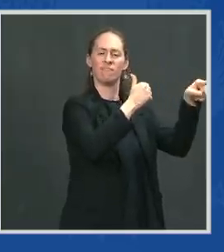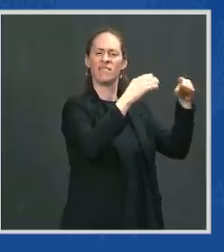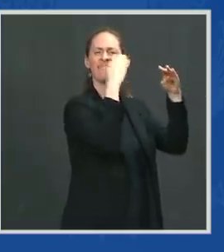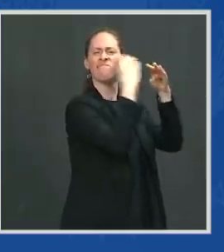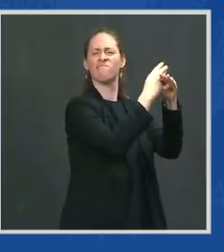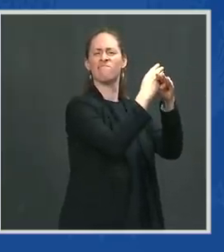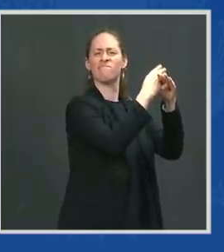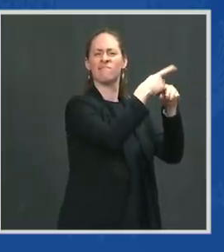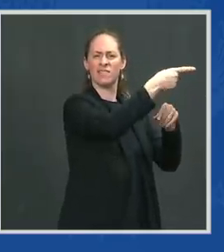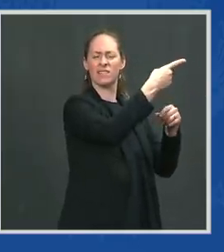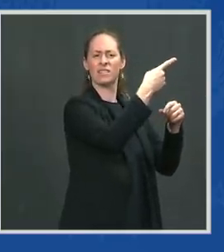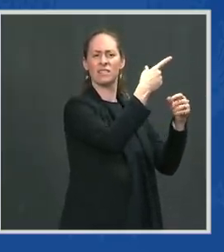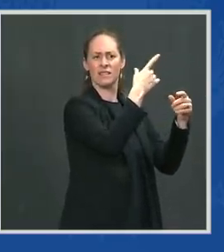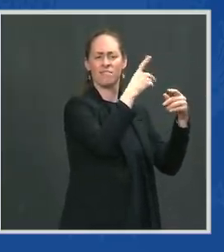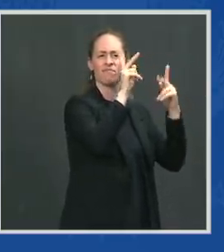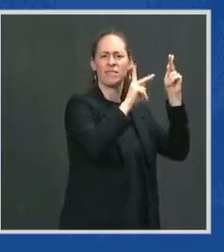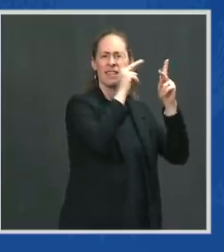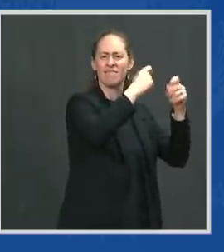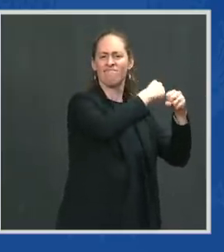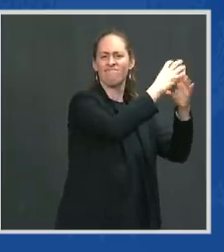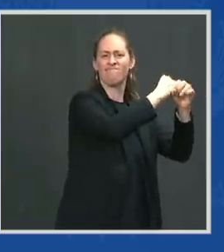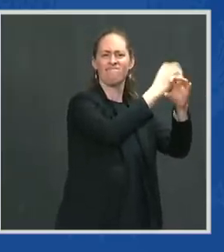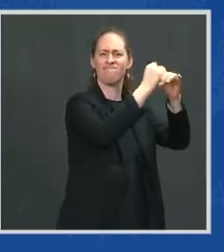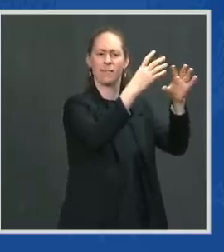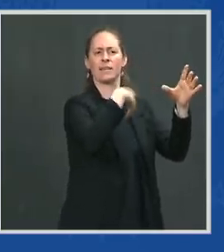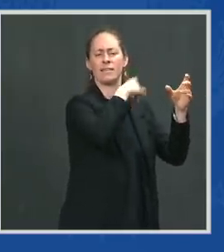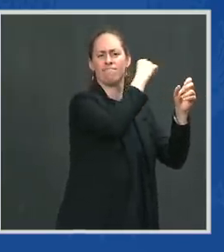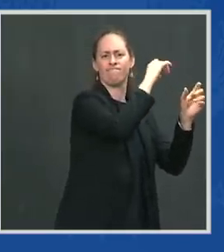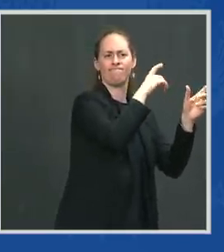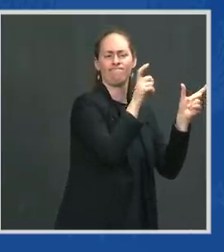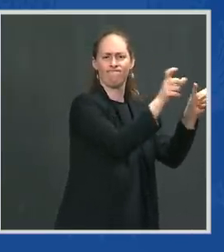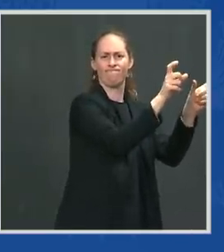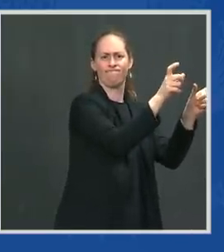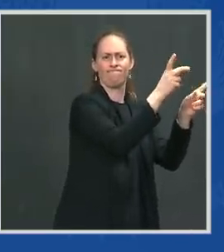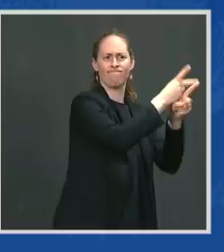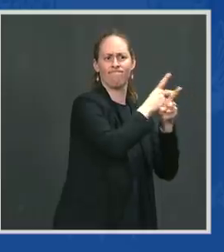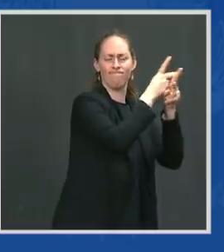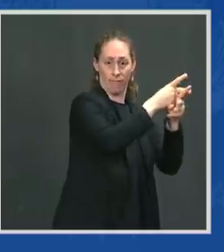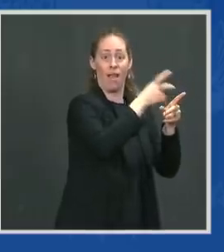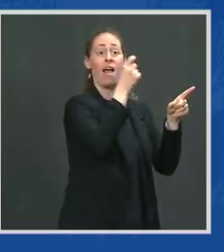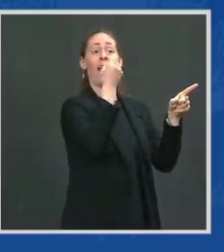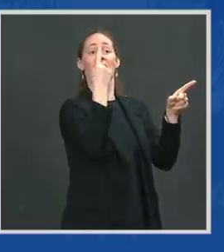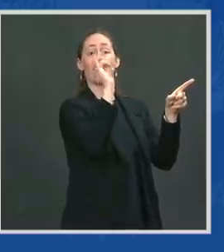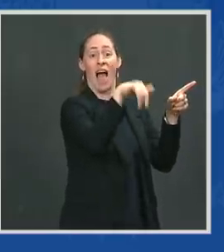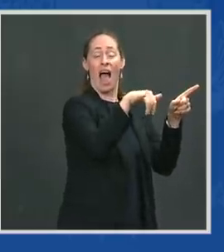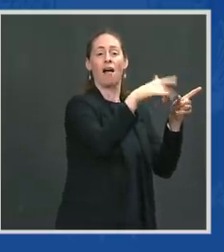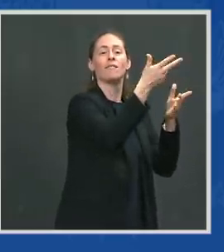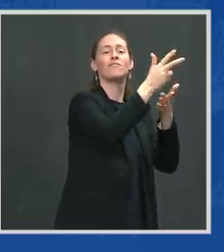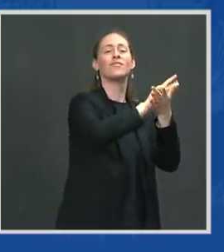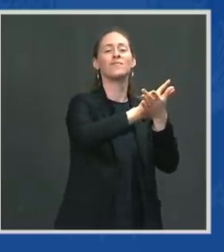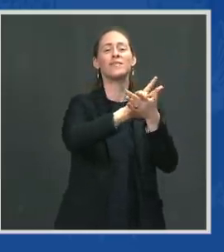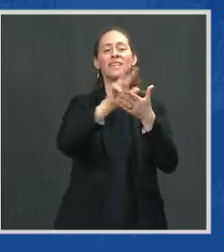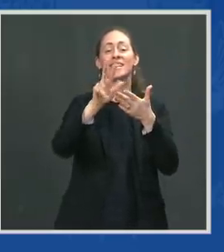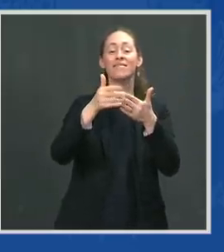just weeks after the terrorist attack on our nation that killed 2,977 innocent souls;